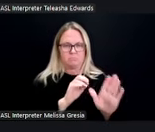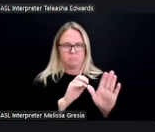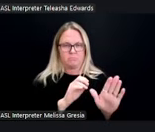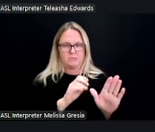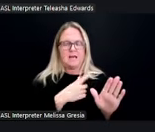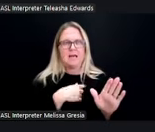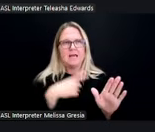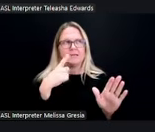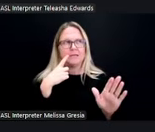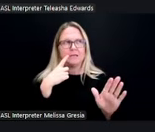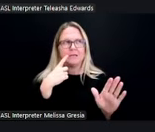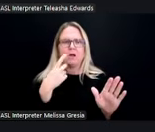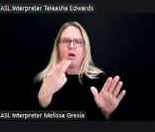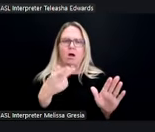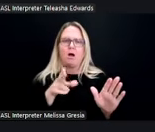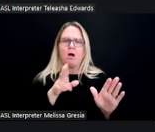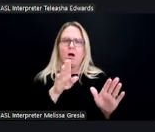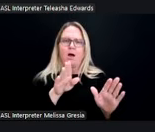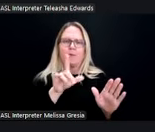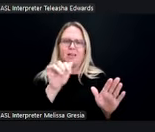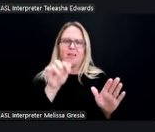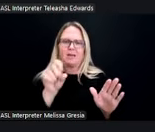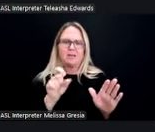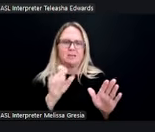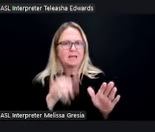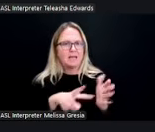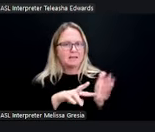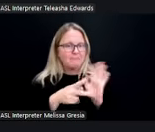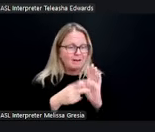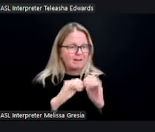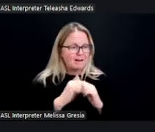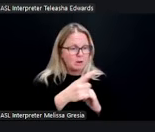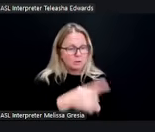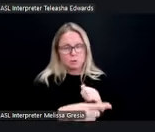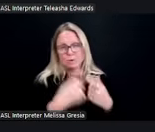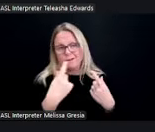certainly hub leads can define how you intend to accomplish your responsibilities and meet